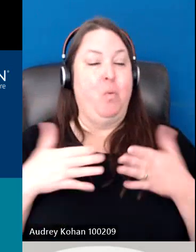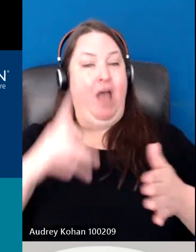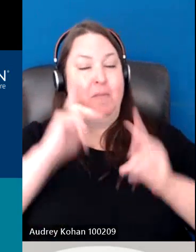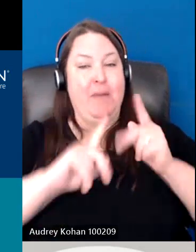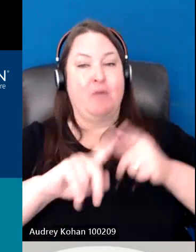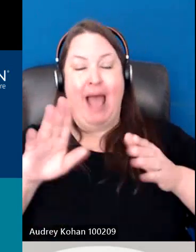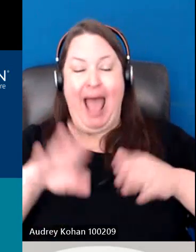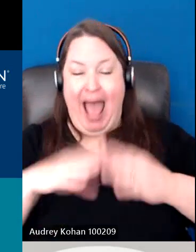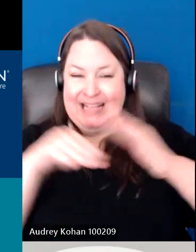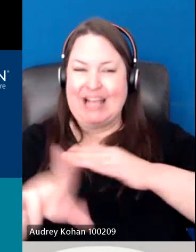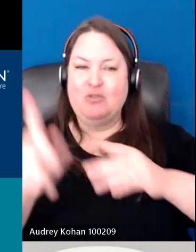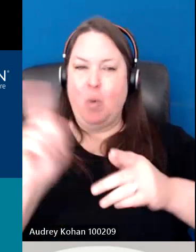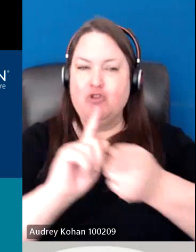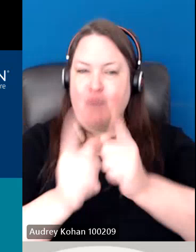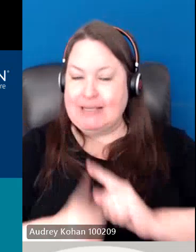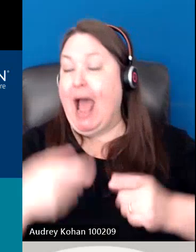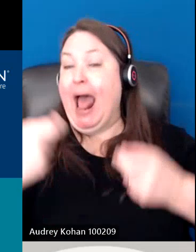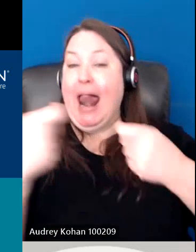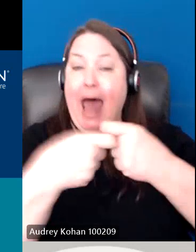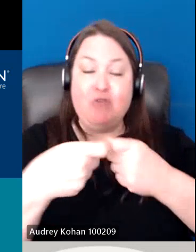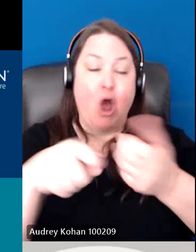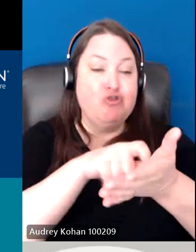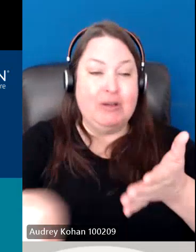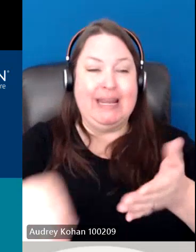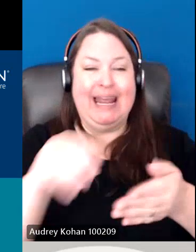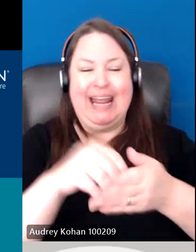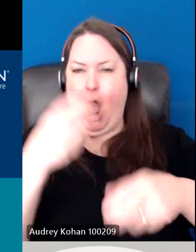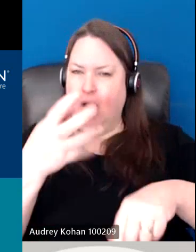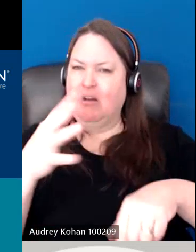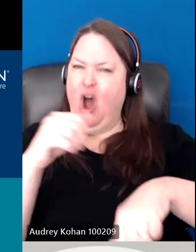translations whether they're electronic or written in hard copy you have to maintain a